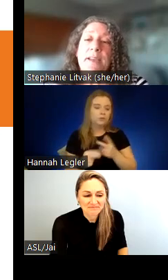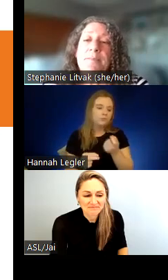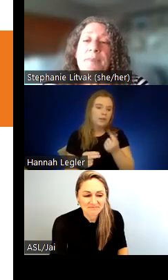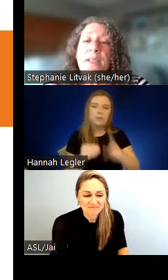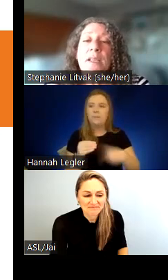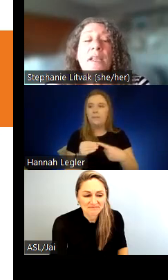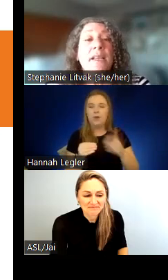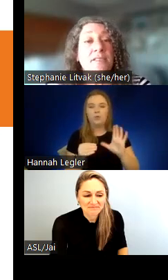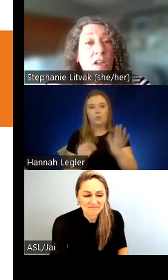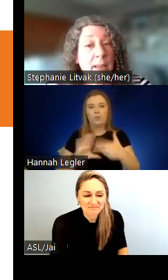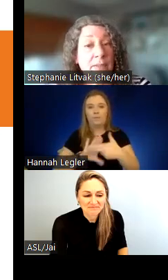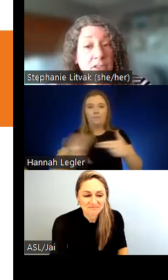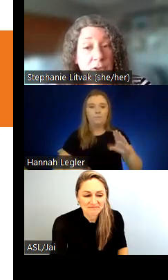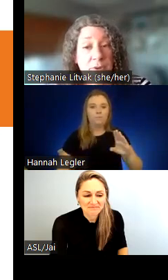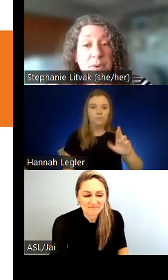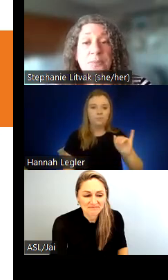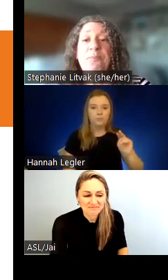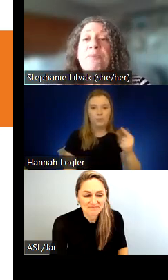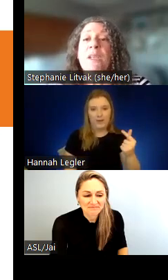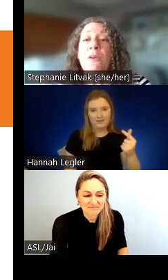It is all about the logo.